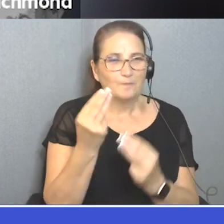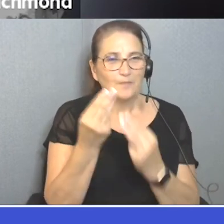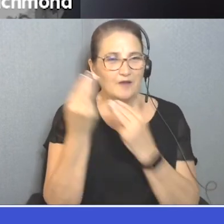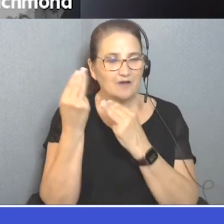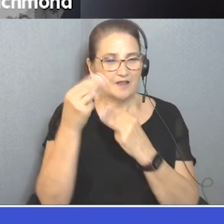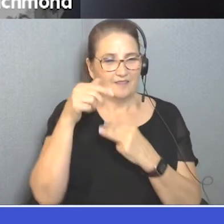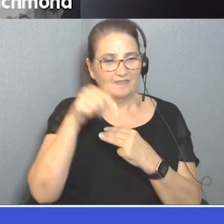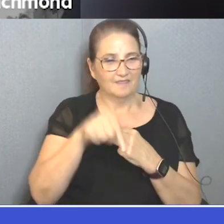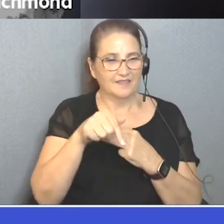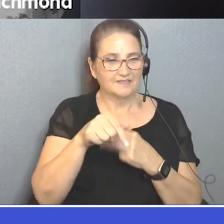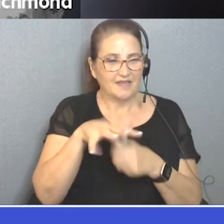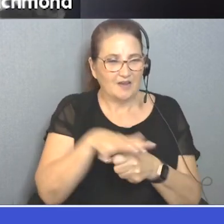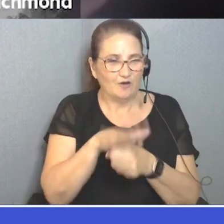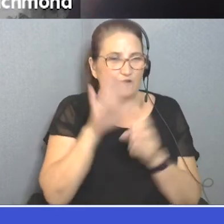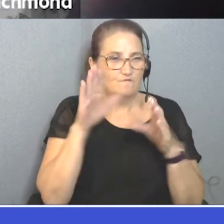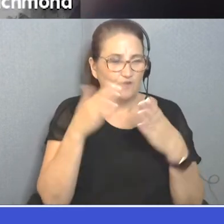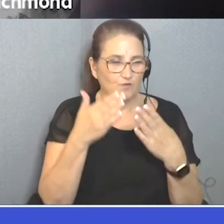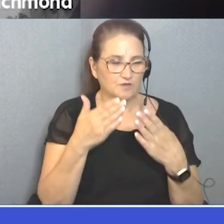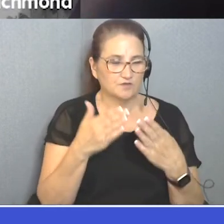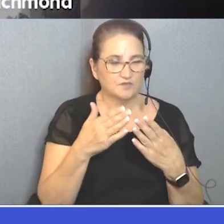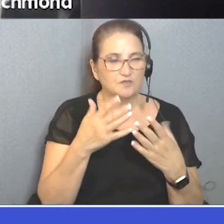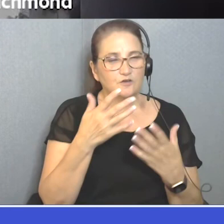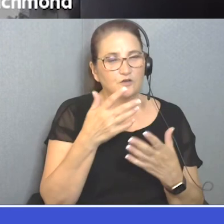worst, slarks most memorable experience with the area of